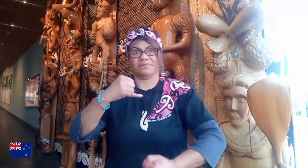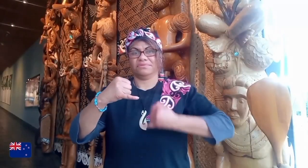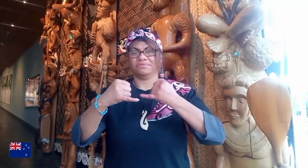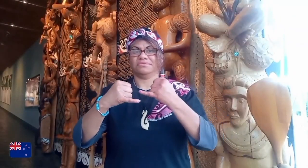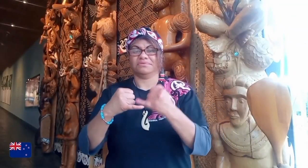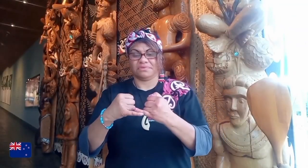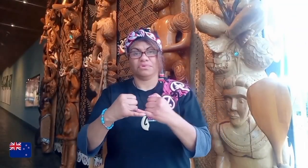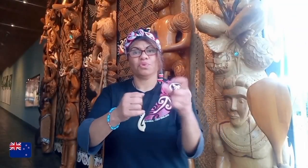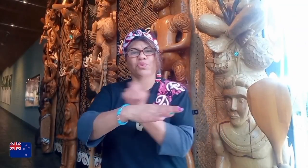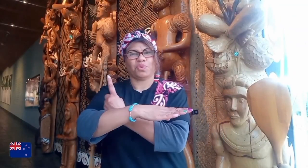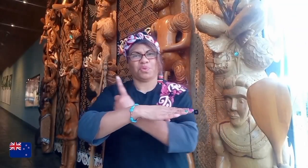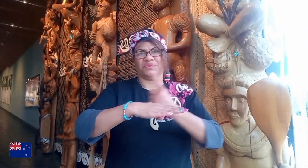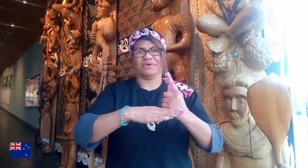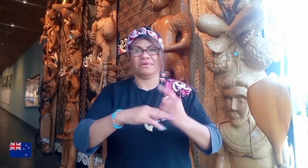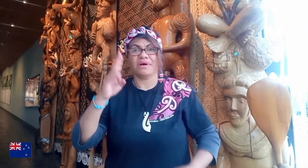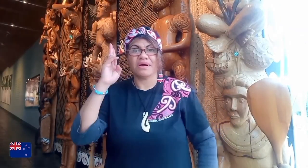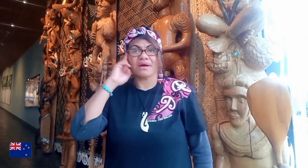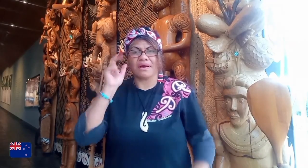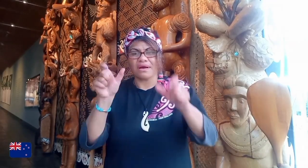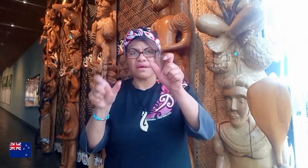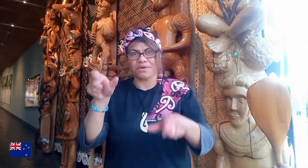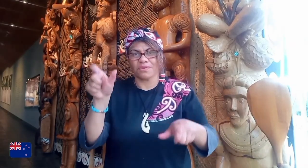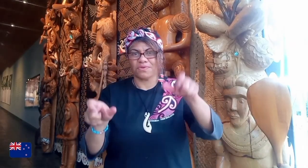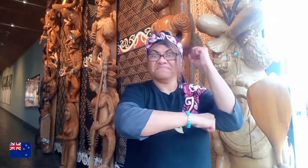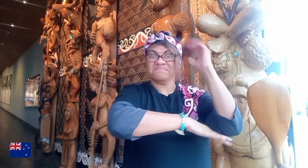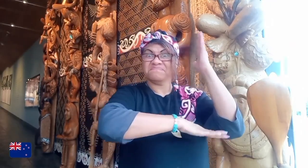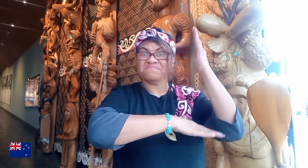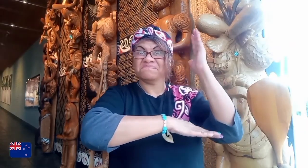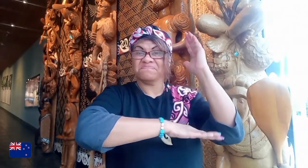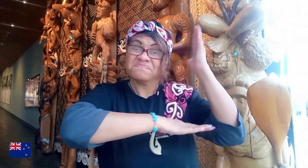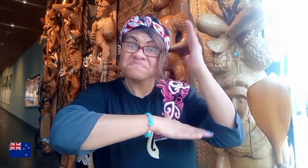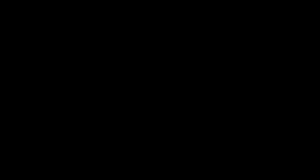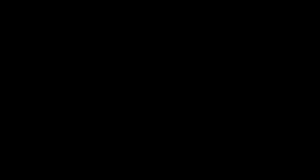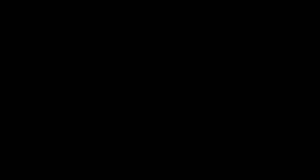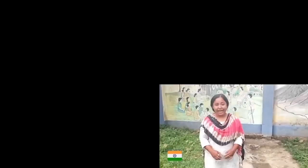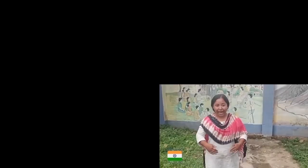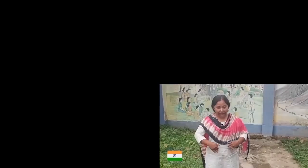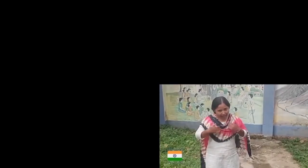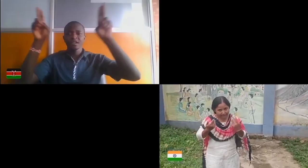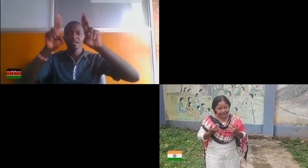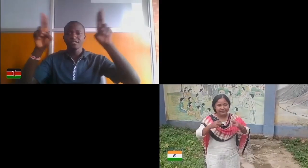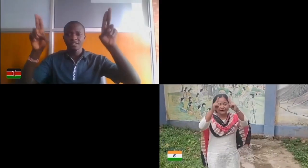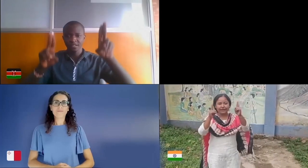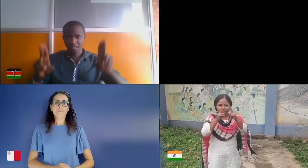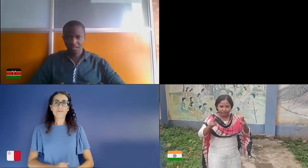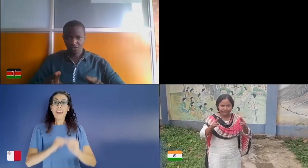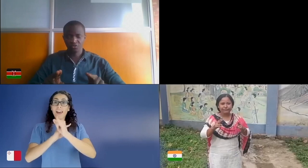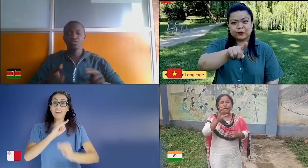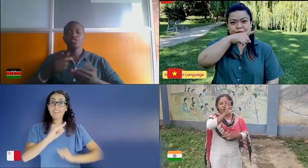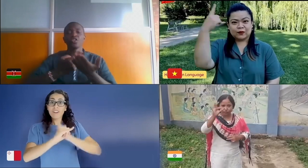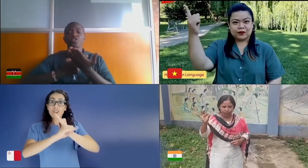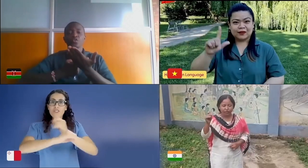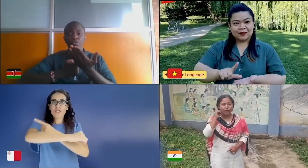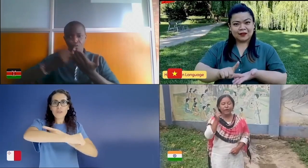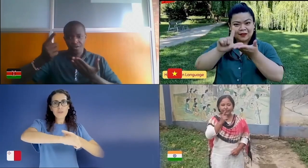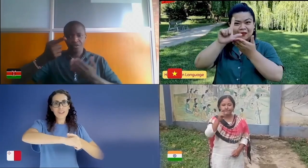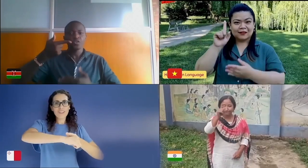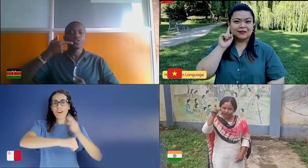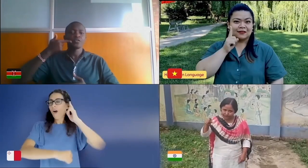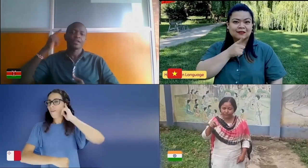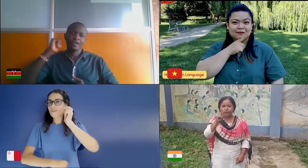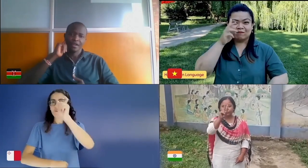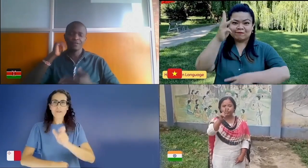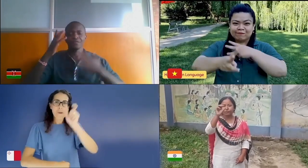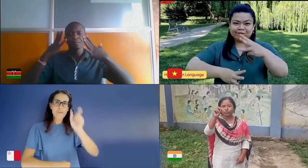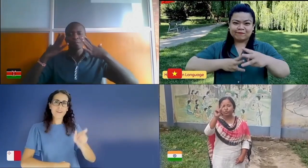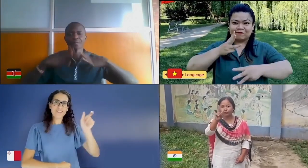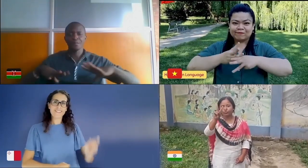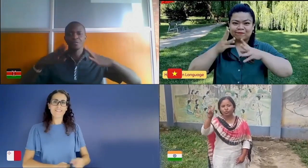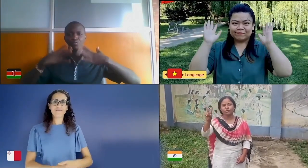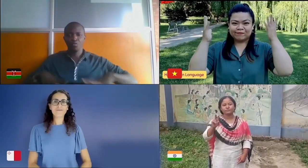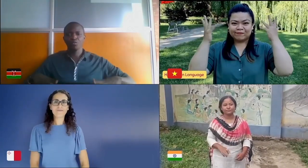International Week of Deaf People.